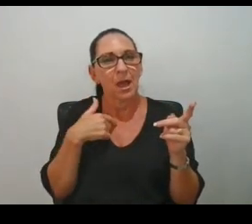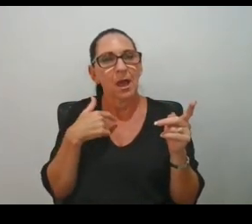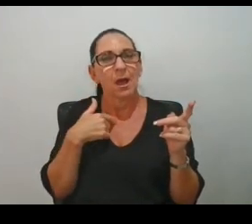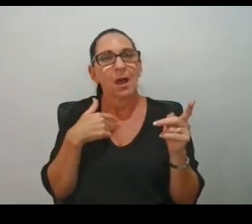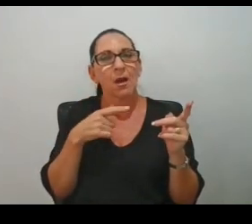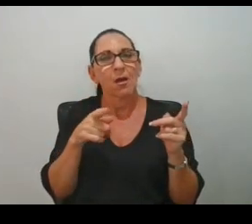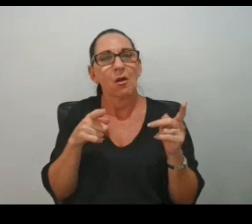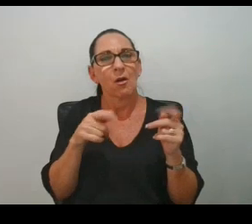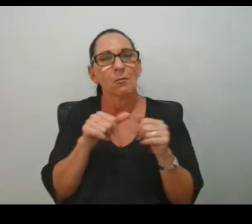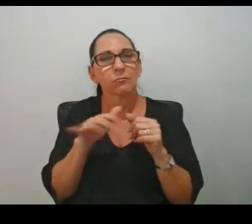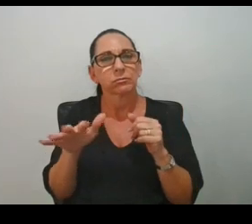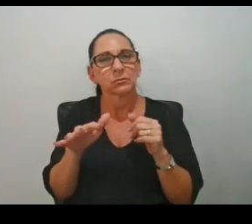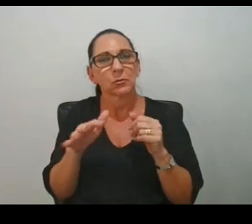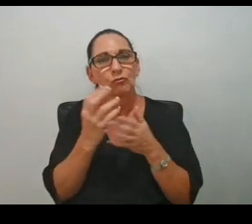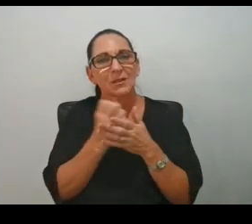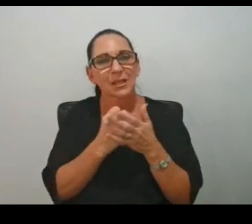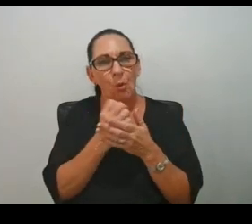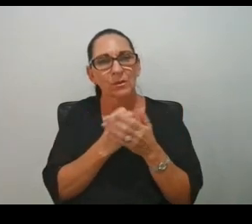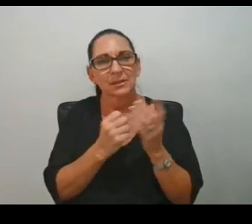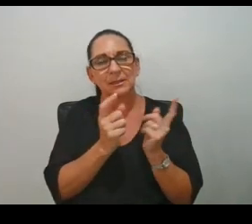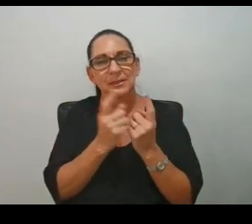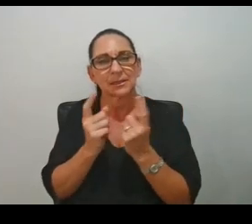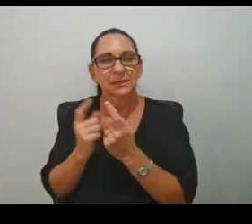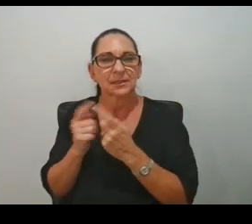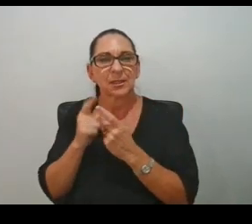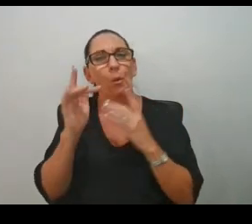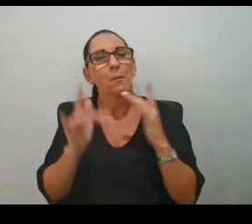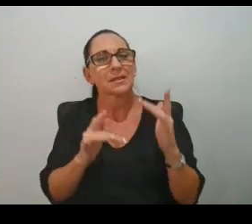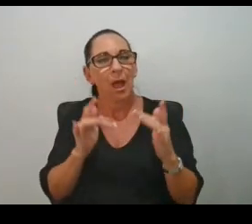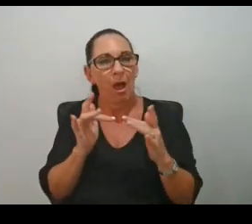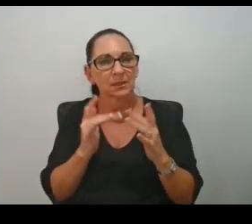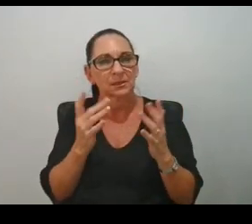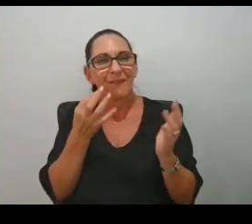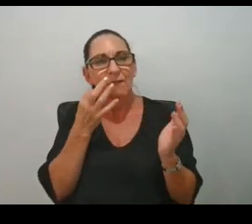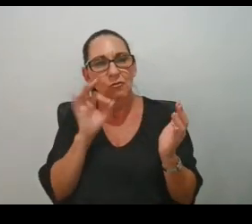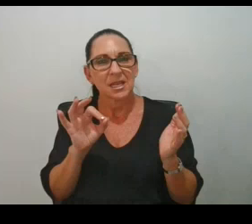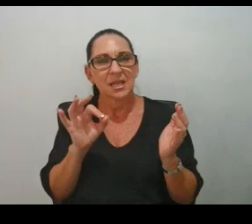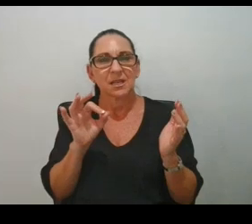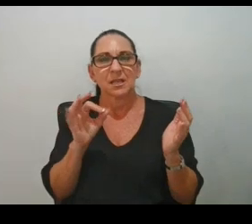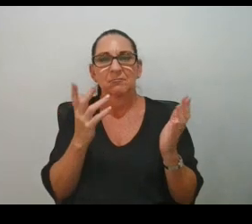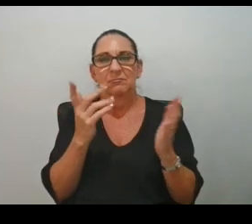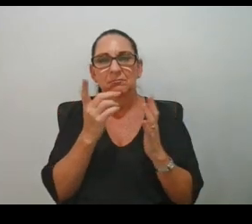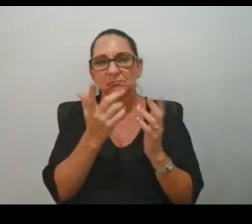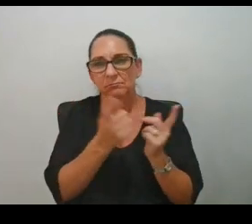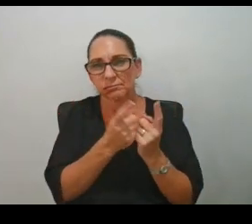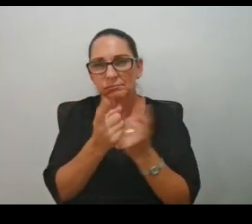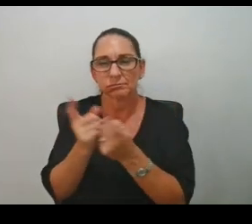for you all it has heaps of free publications and legal information on a wide range of common legal